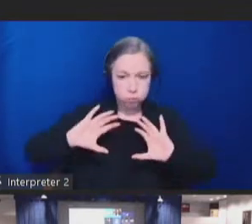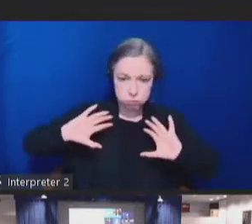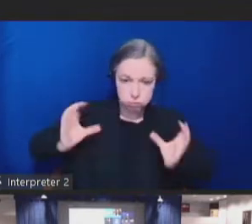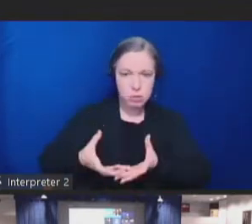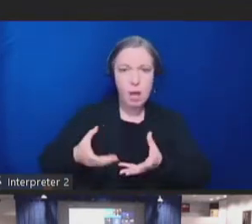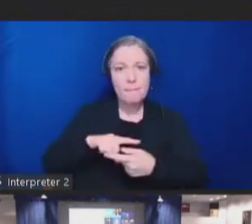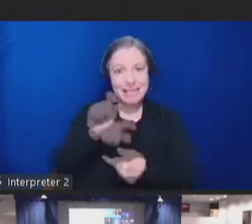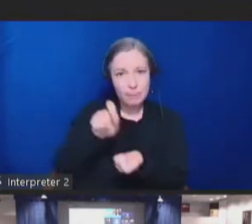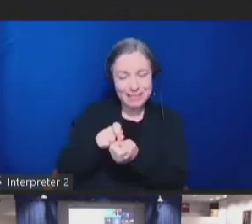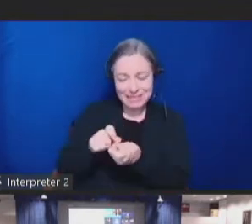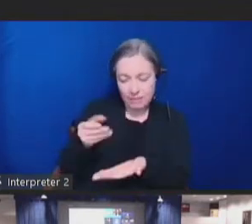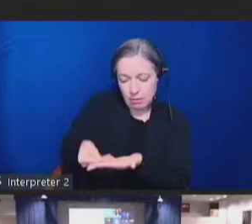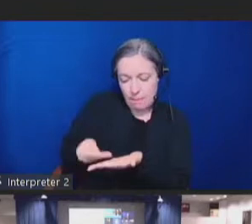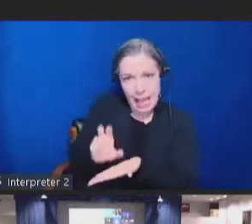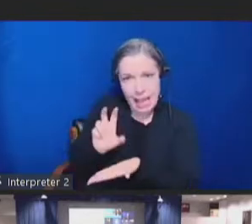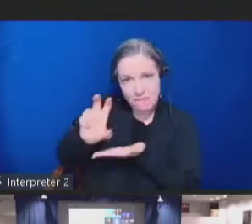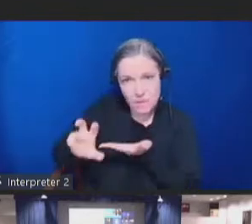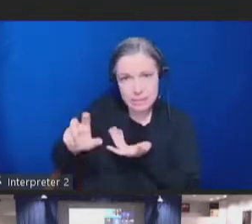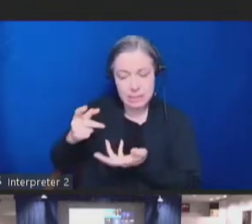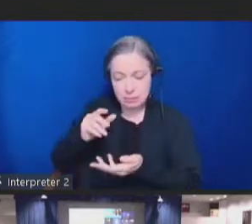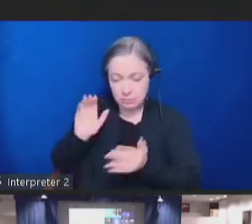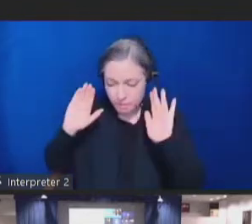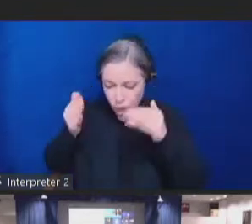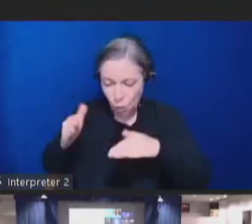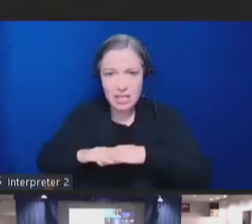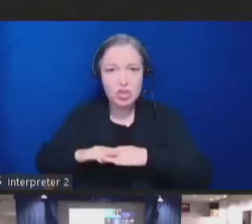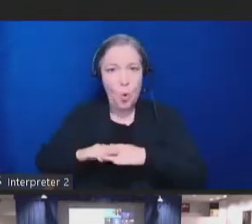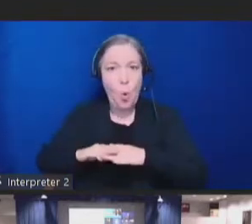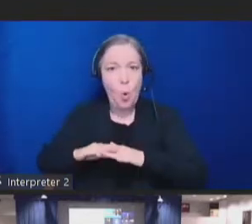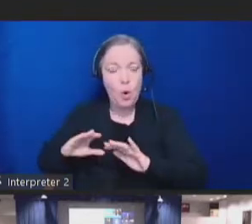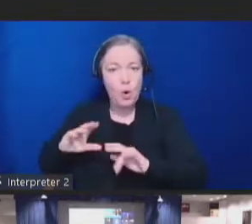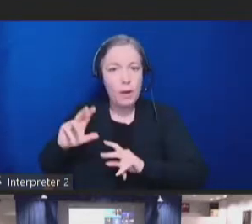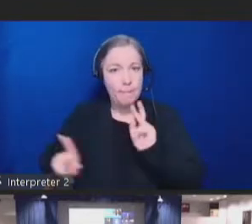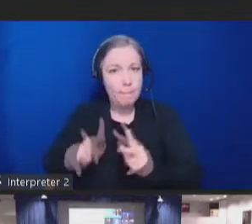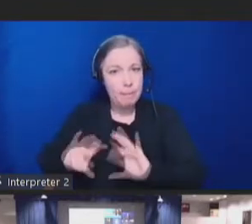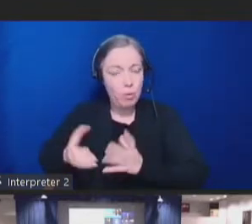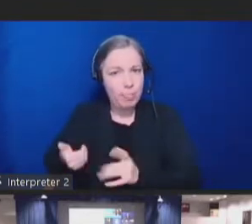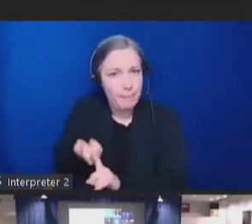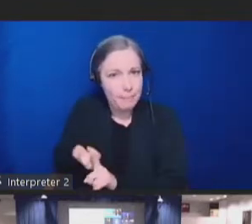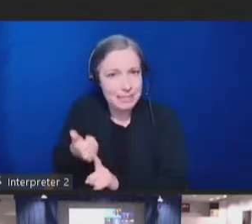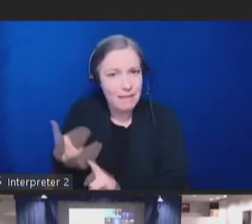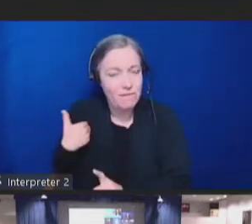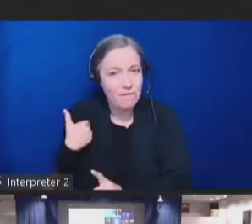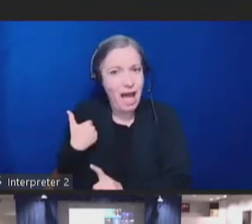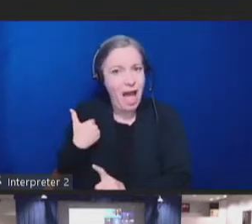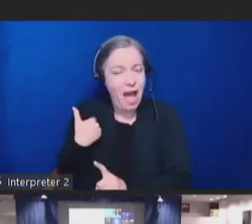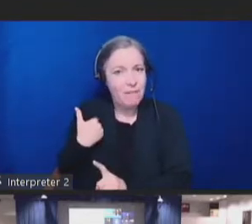have an increased risk of COVID's worse outcomes, so, severe illness, hospitalization, and death.